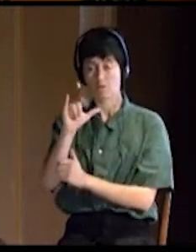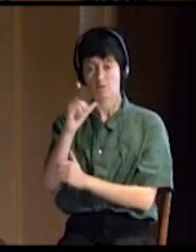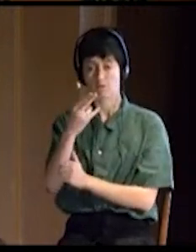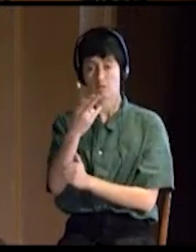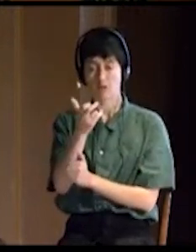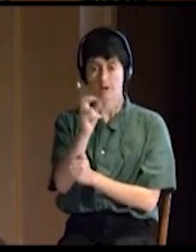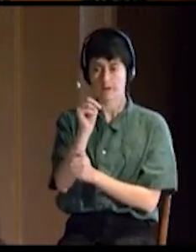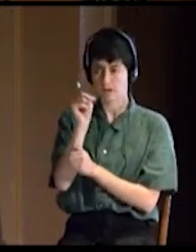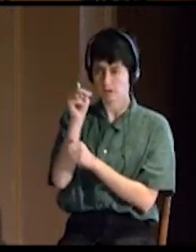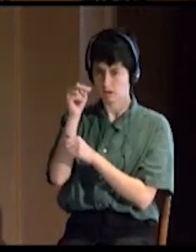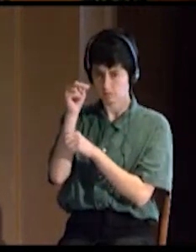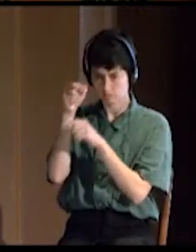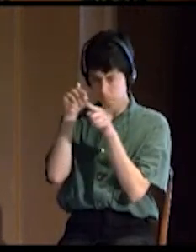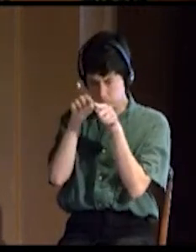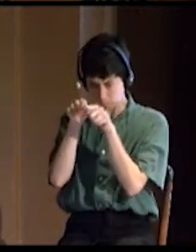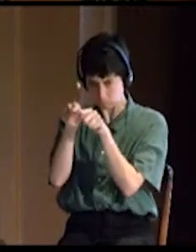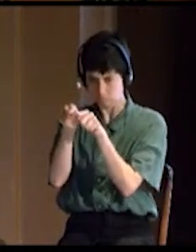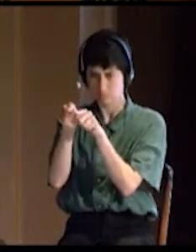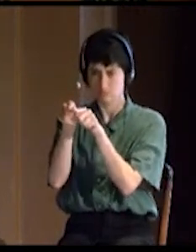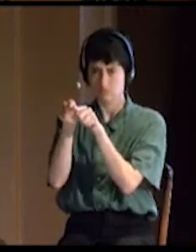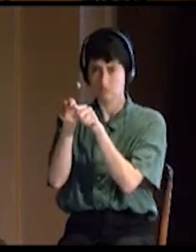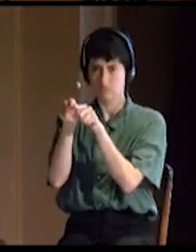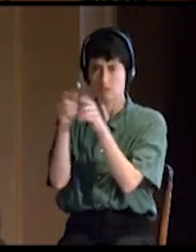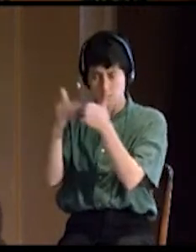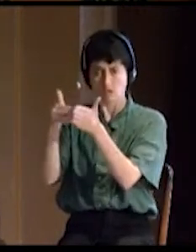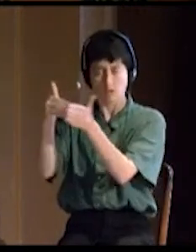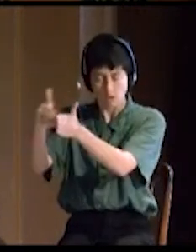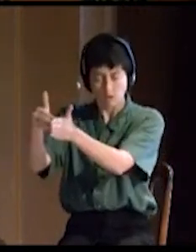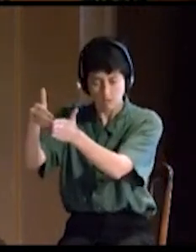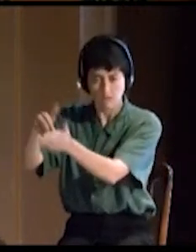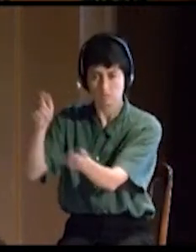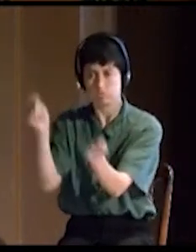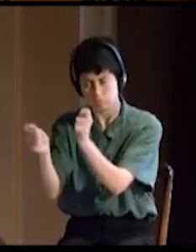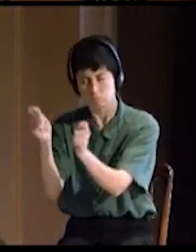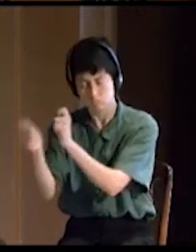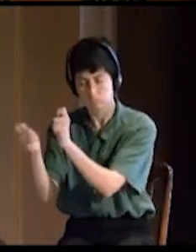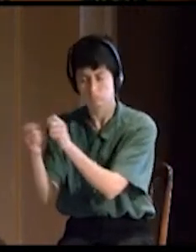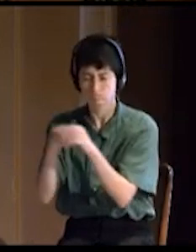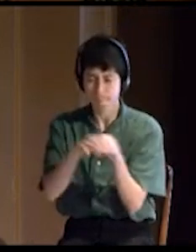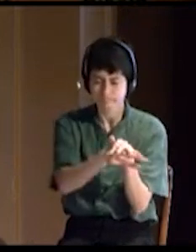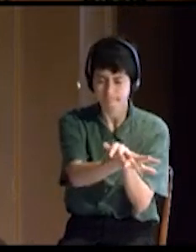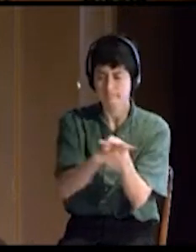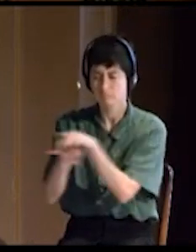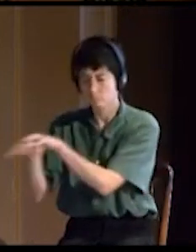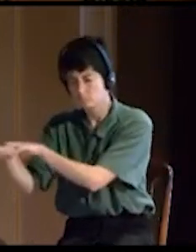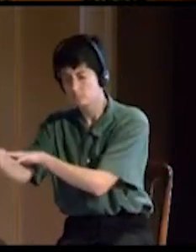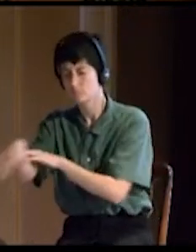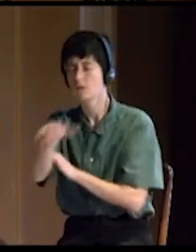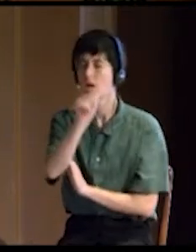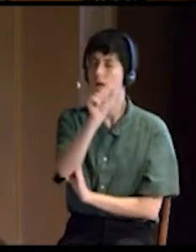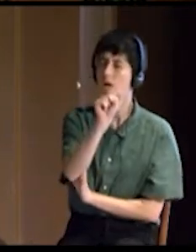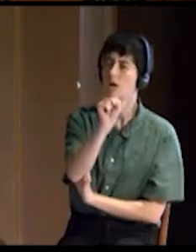and independently in Ascomycota and Basidiomycota, which are the two main groups in fungi.